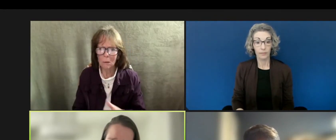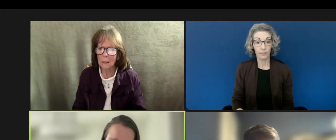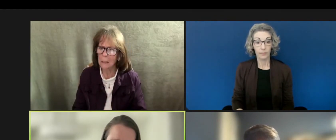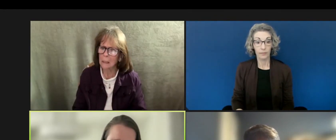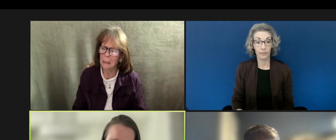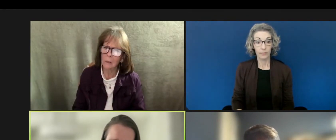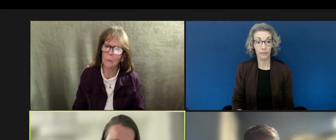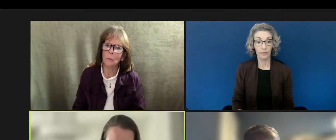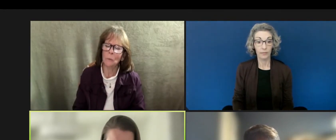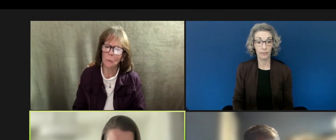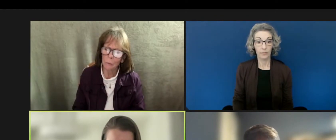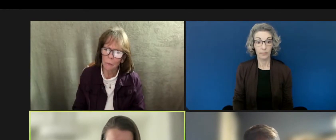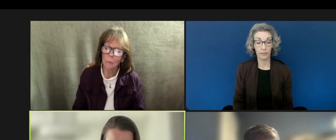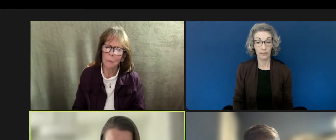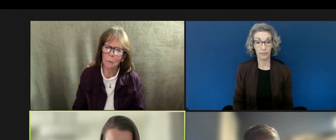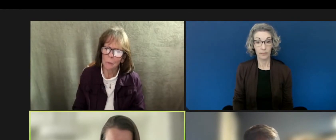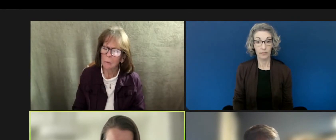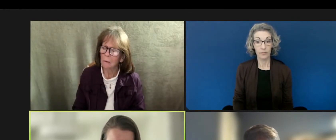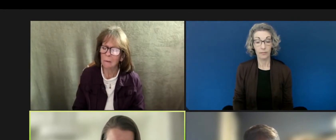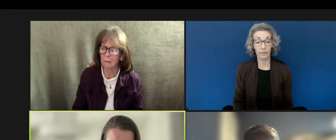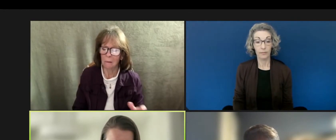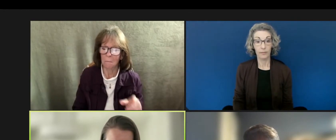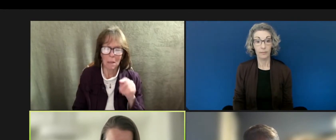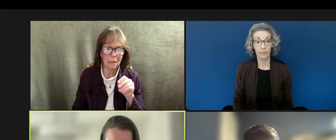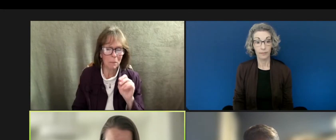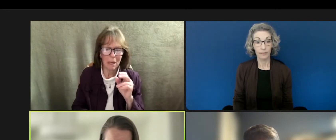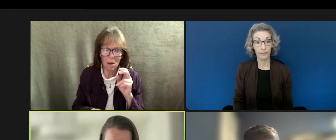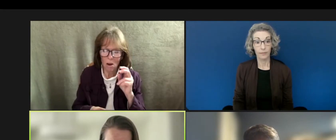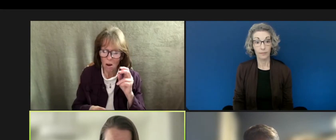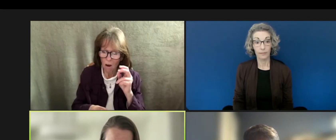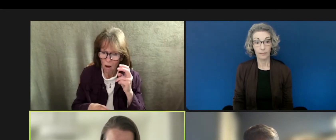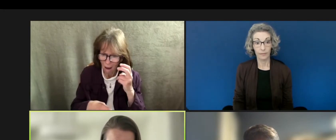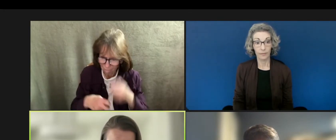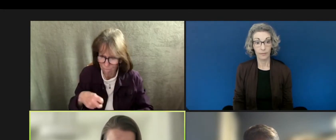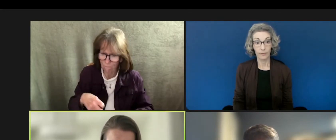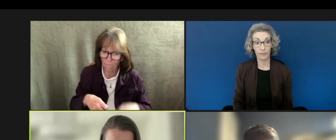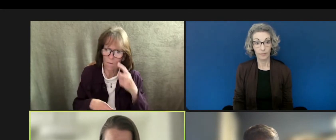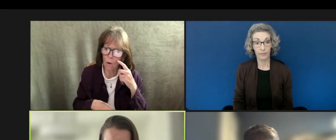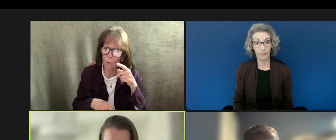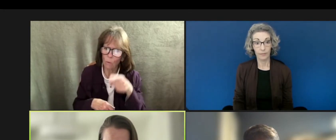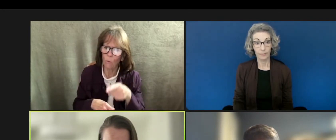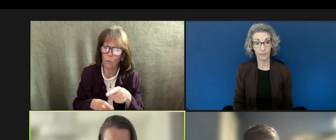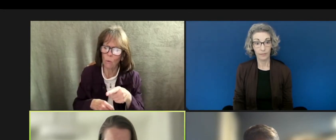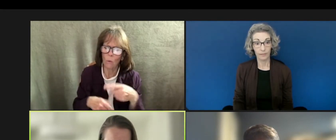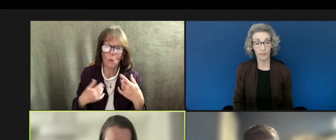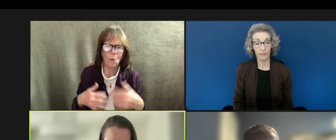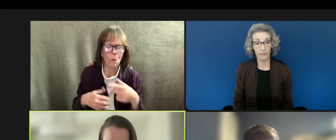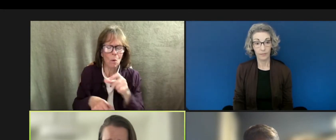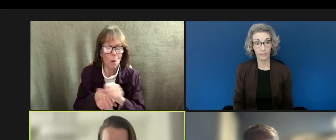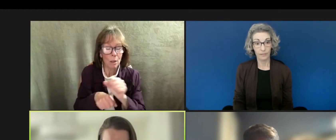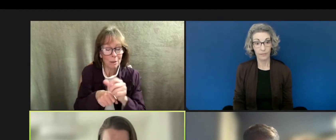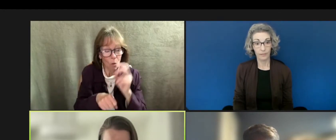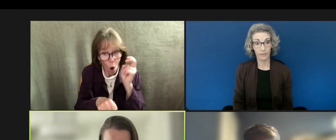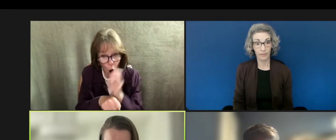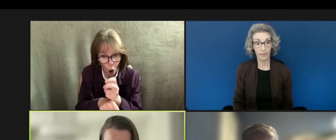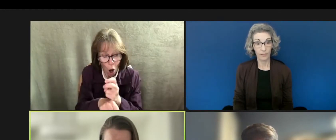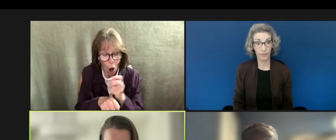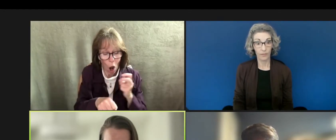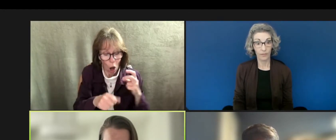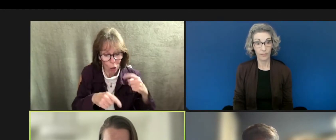That must be really tough considering how hard you've worked to get to this point in the career.